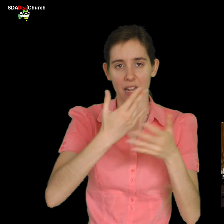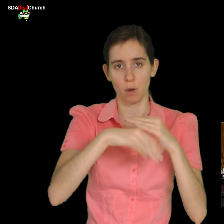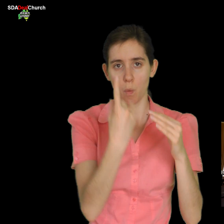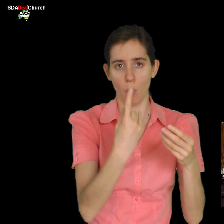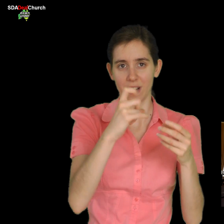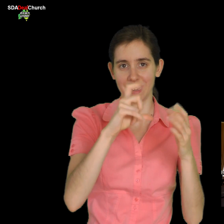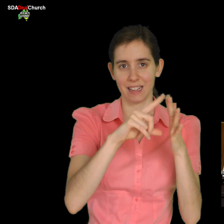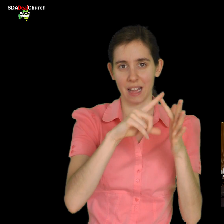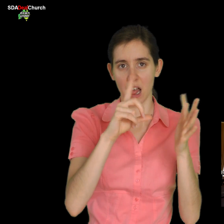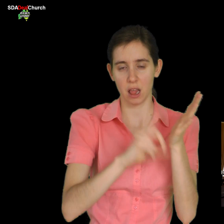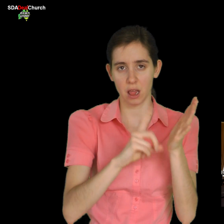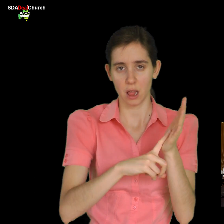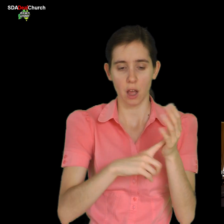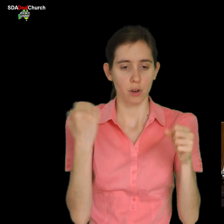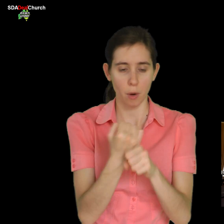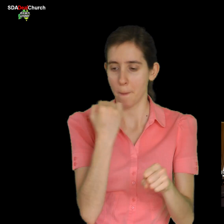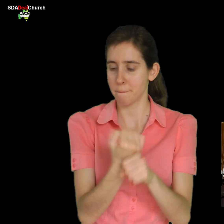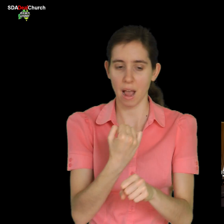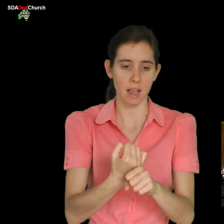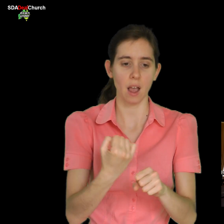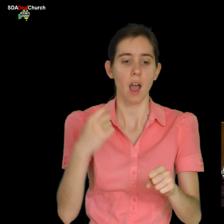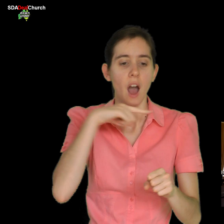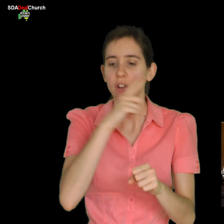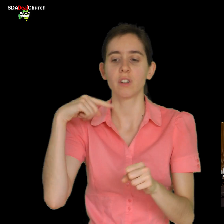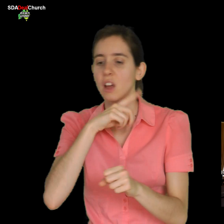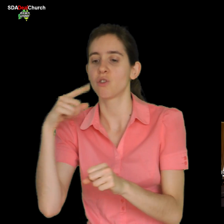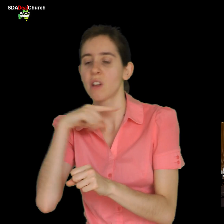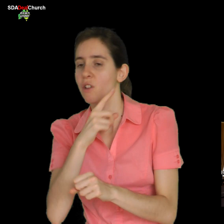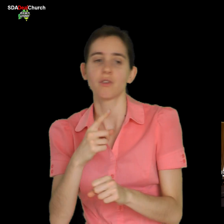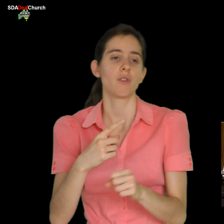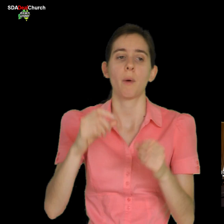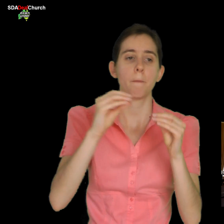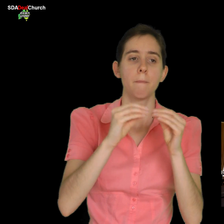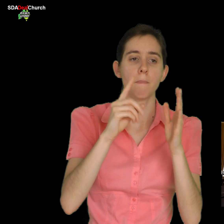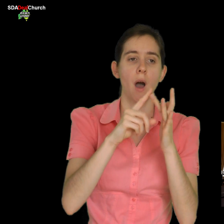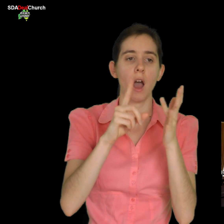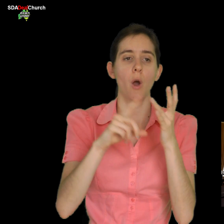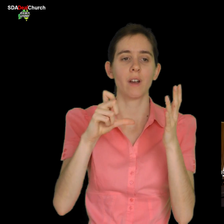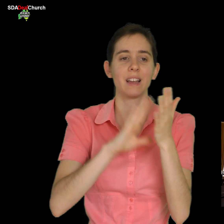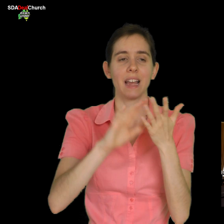make hundreds of biochemical reactions go in just the right way at just the